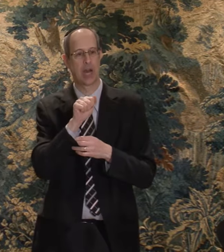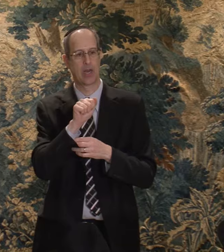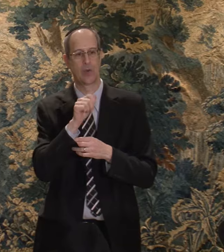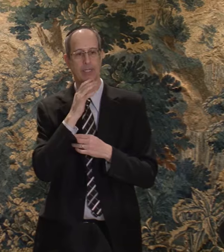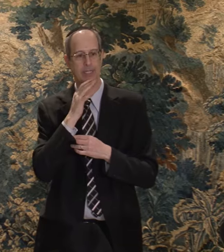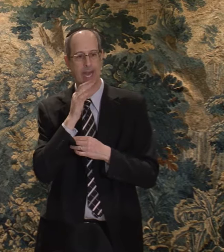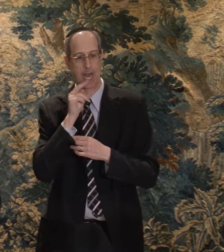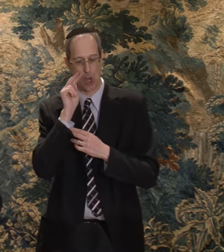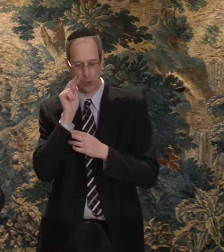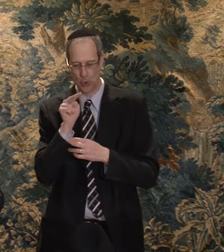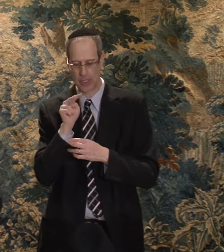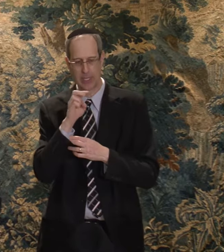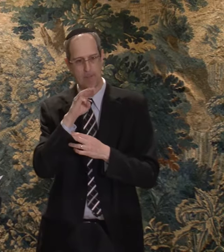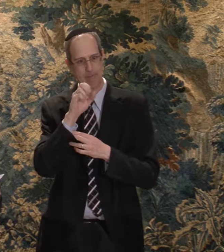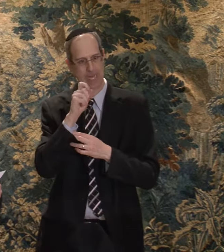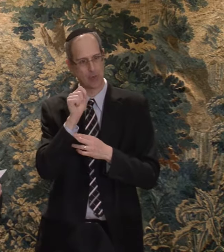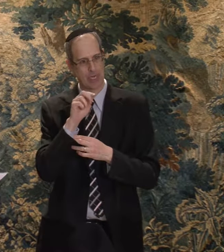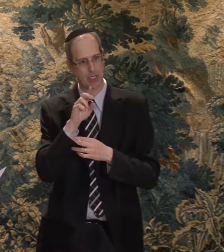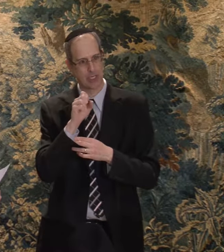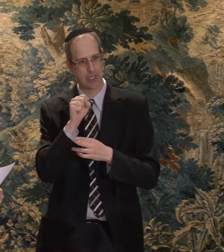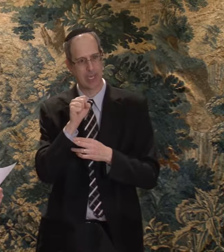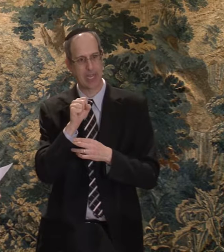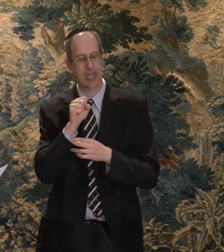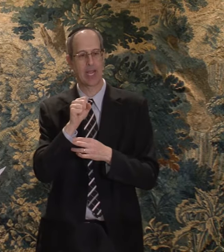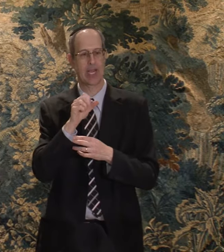take a look at the madras in higher sorry you won't believe it